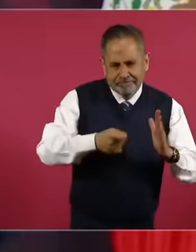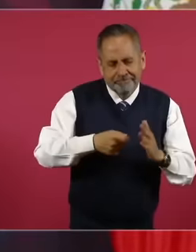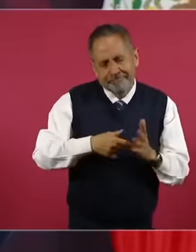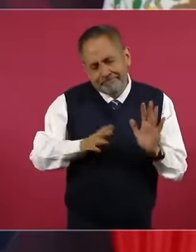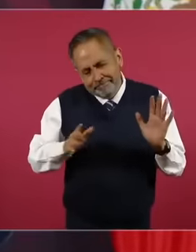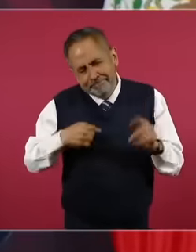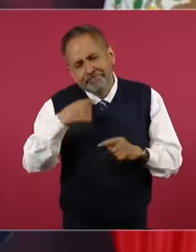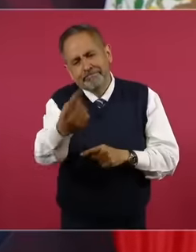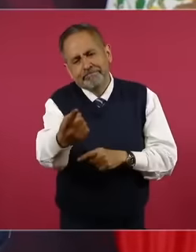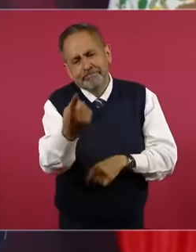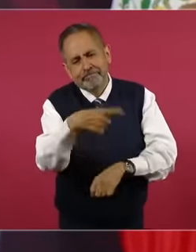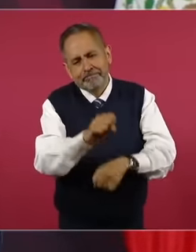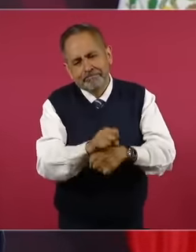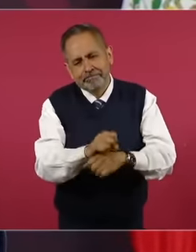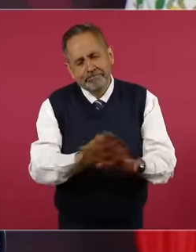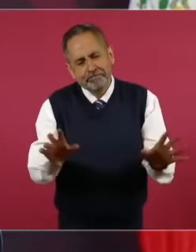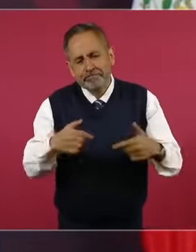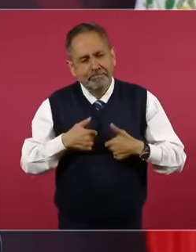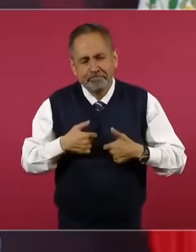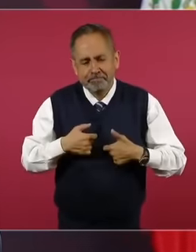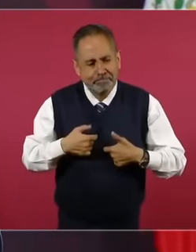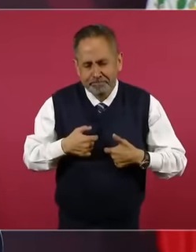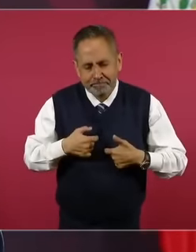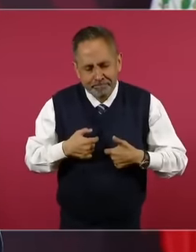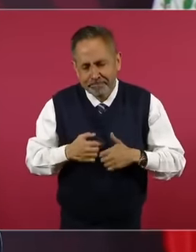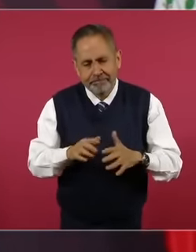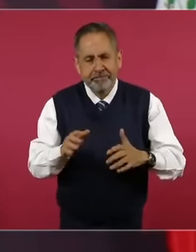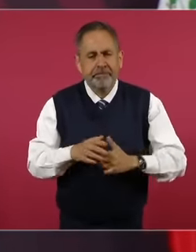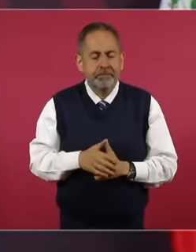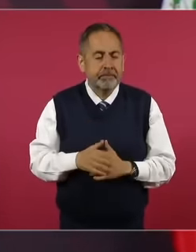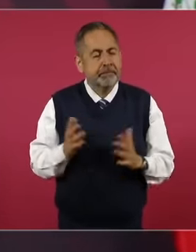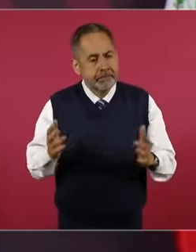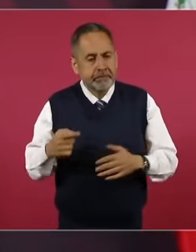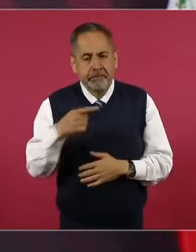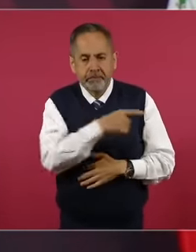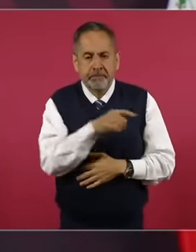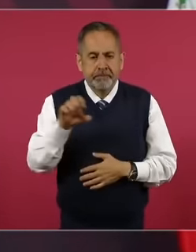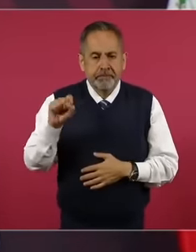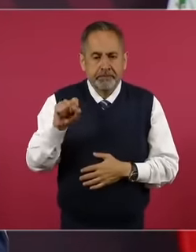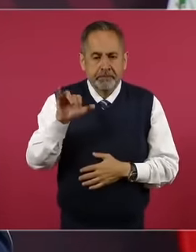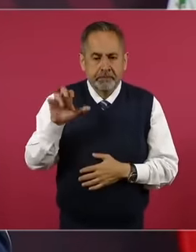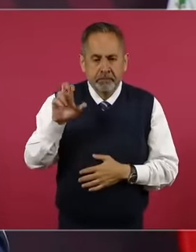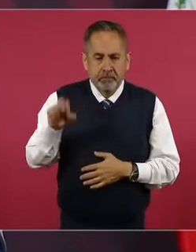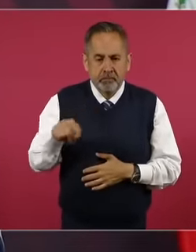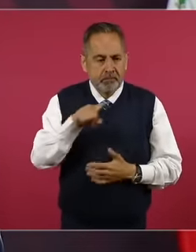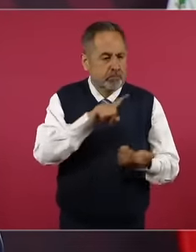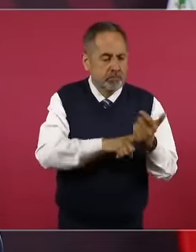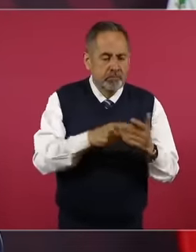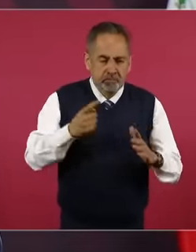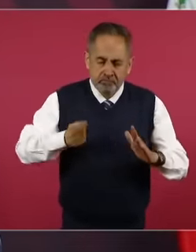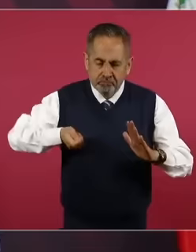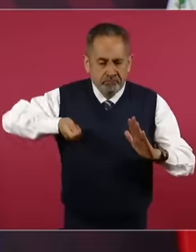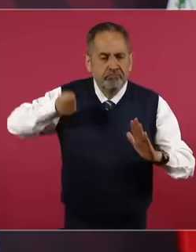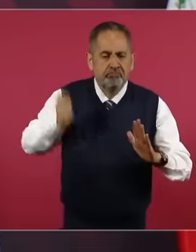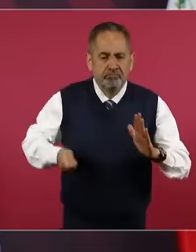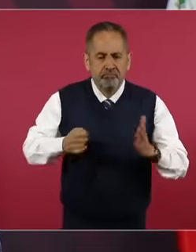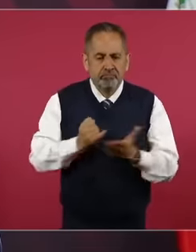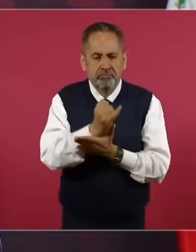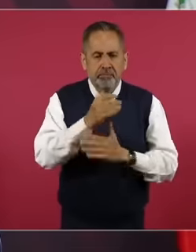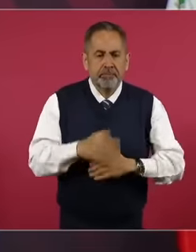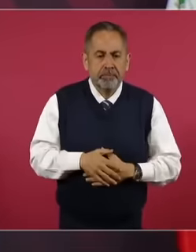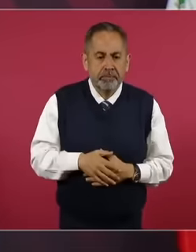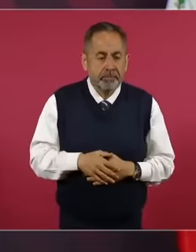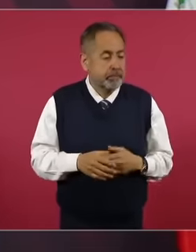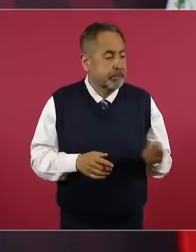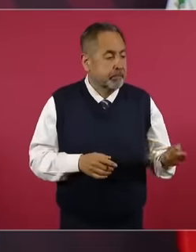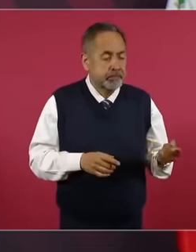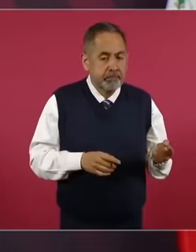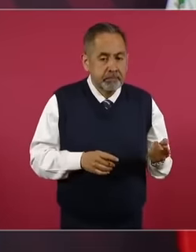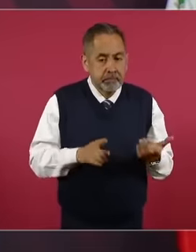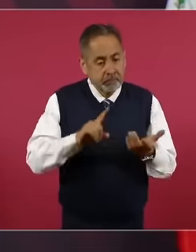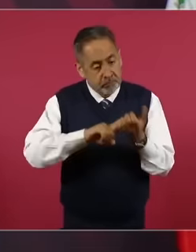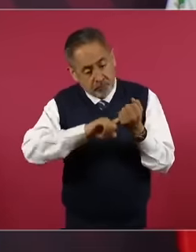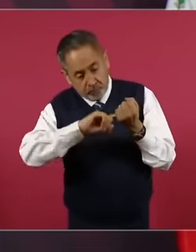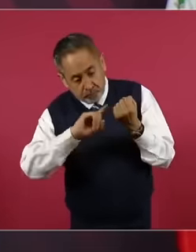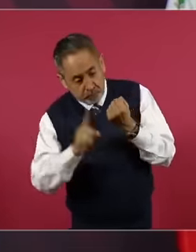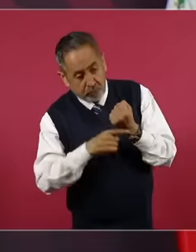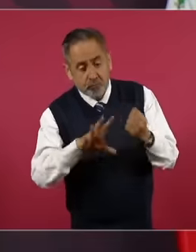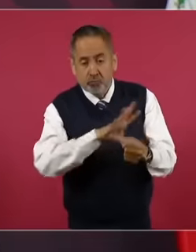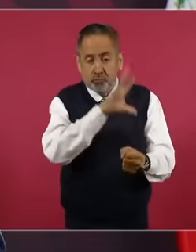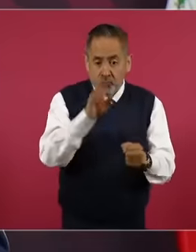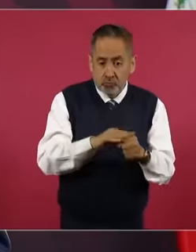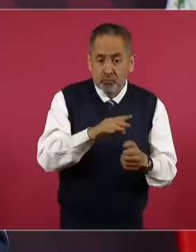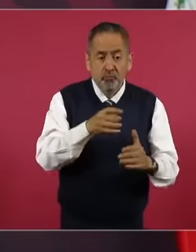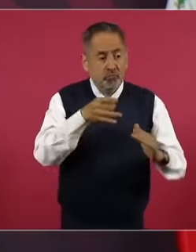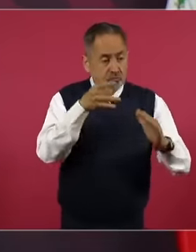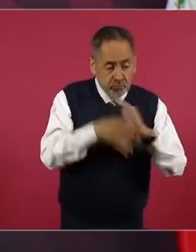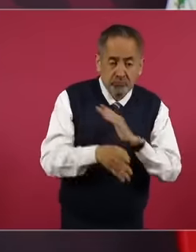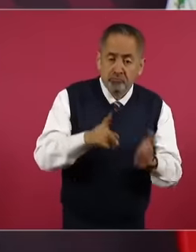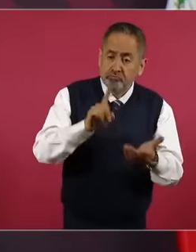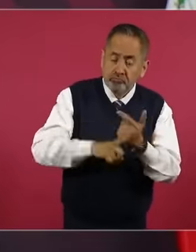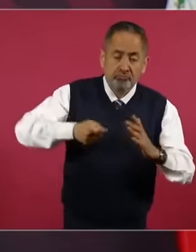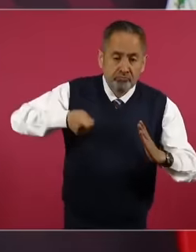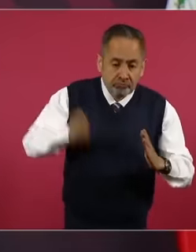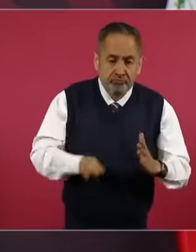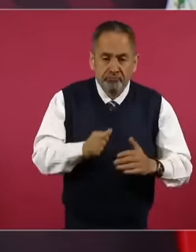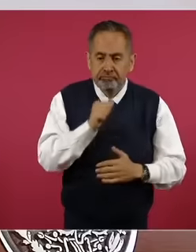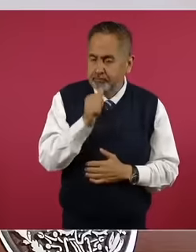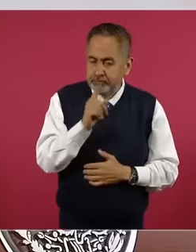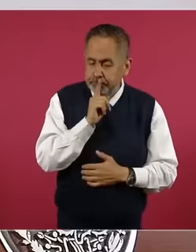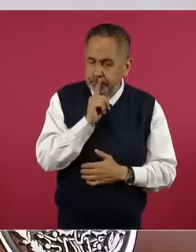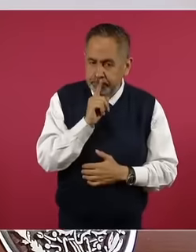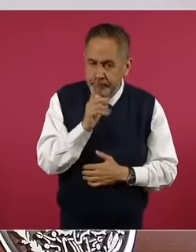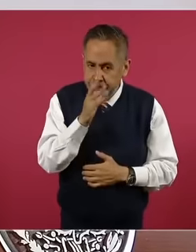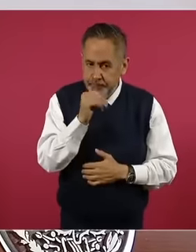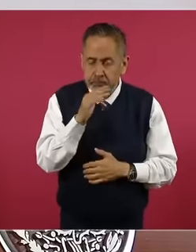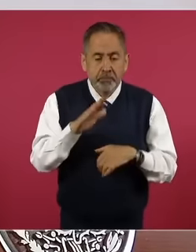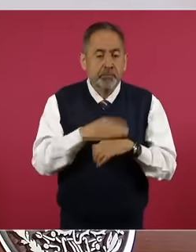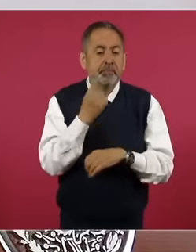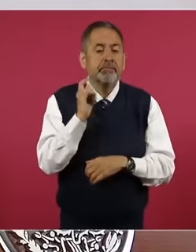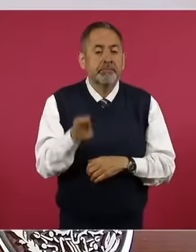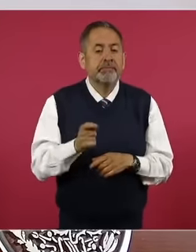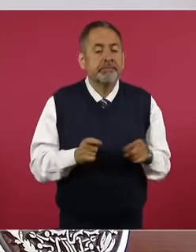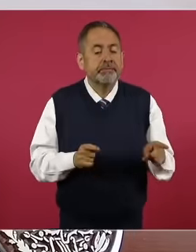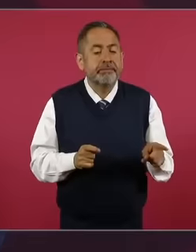authority in this case the supreme court cannot resolve in the end because eh It has already been